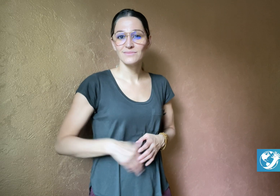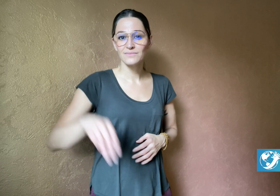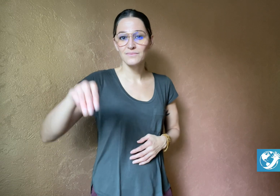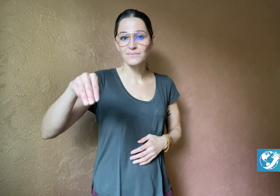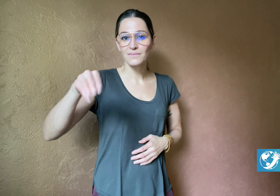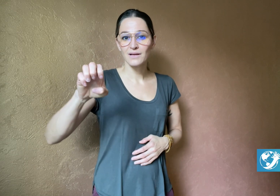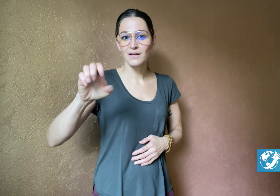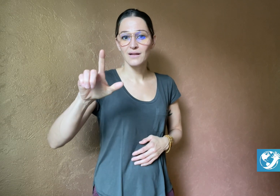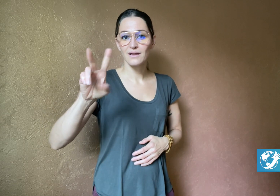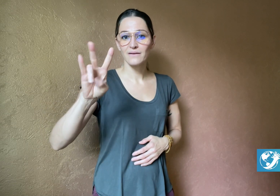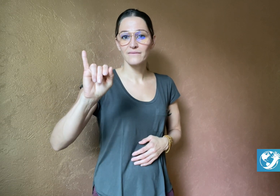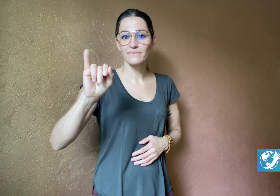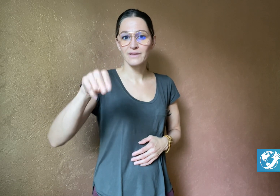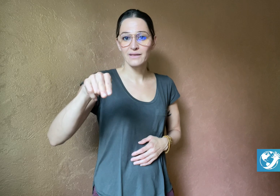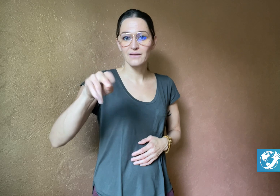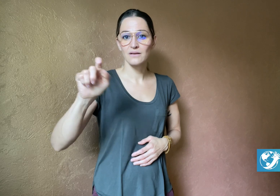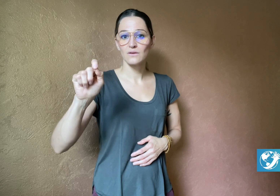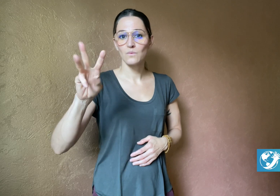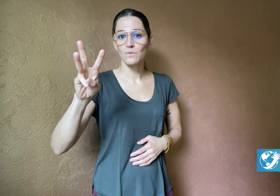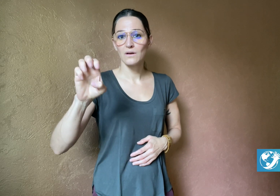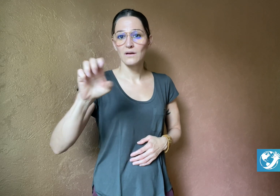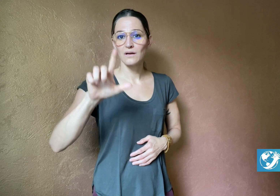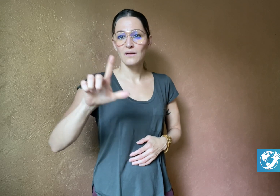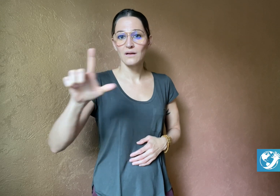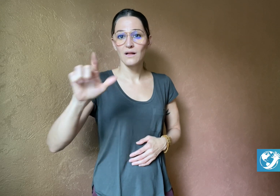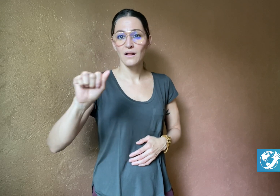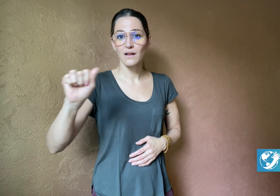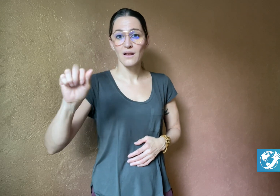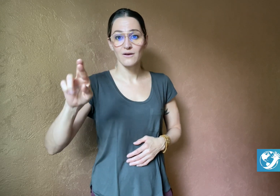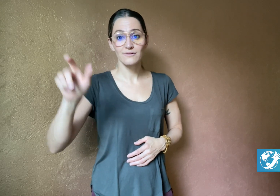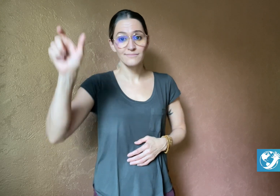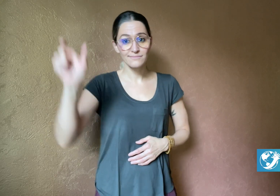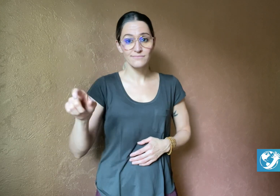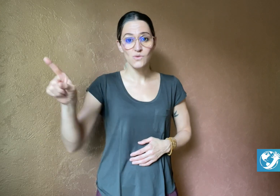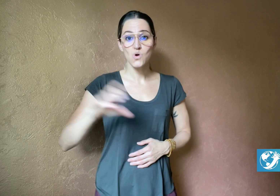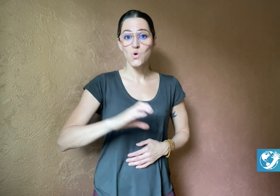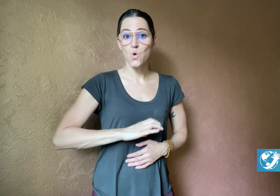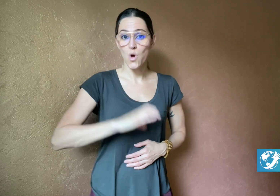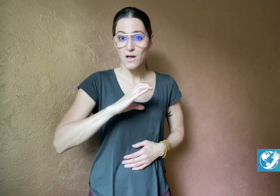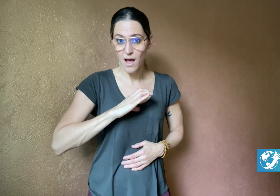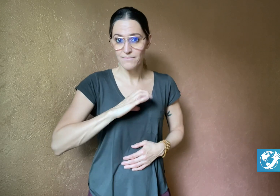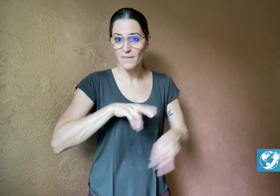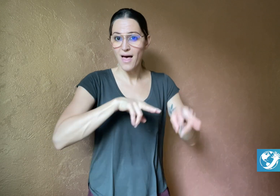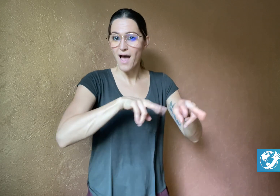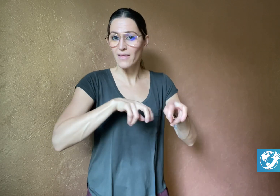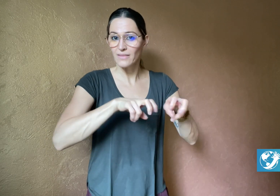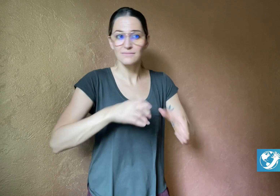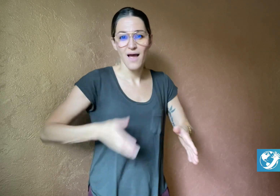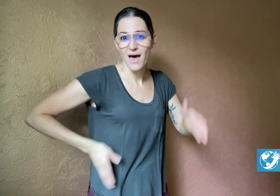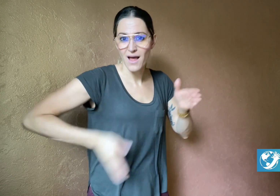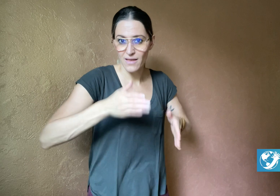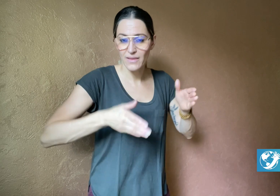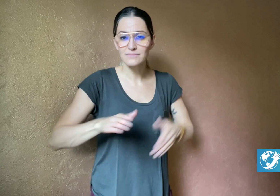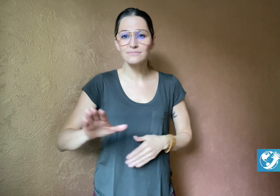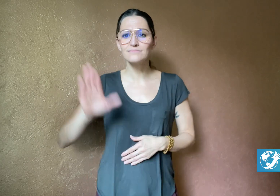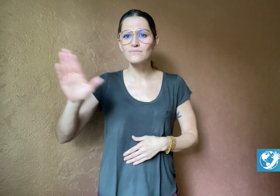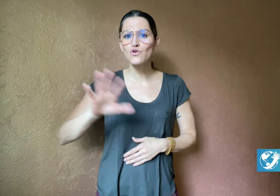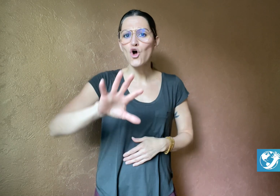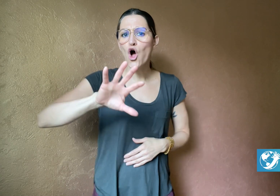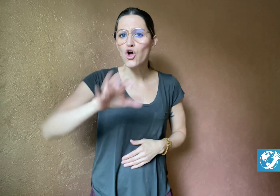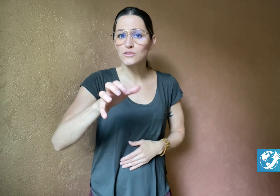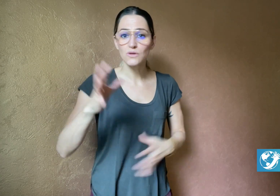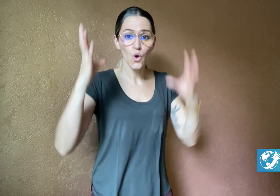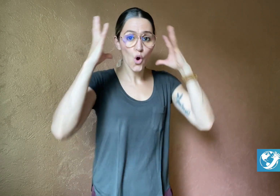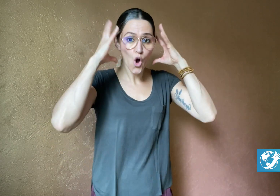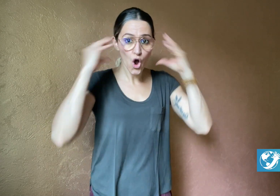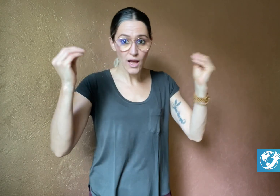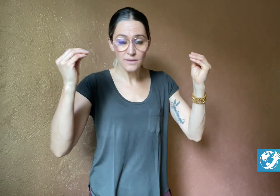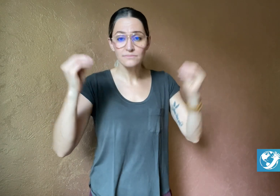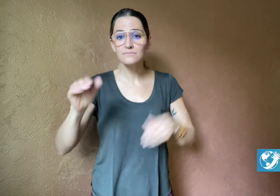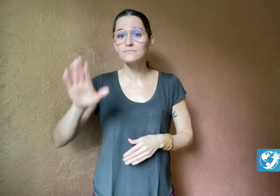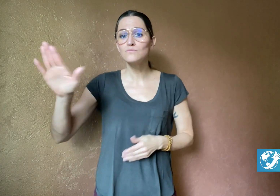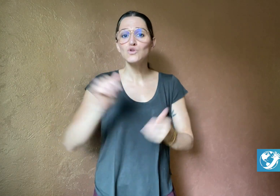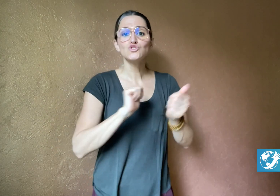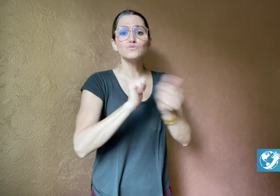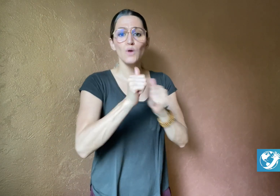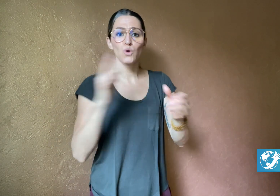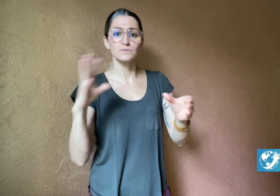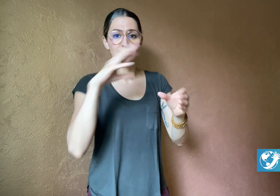Melvin Twellaar is a CODA athlete for the Netherlands Men’s